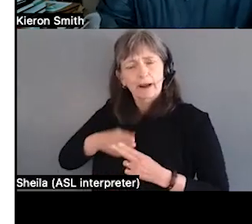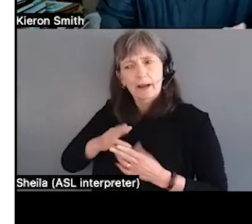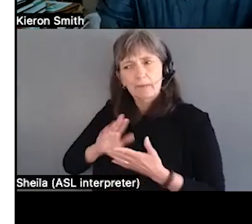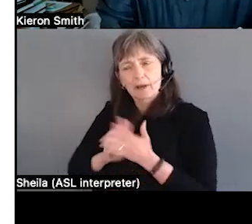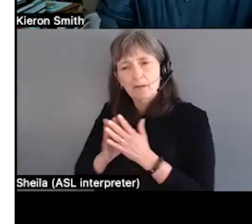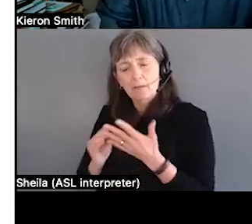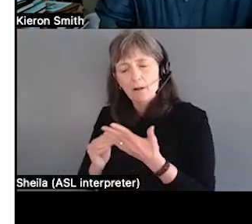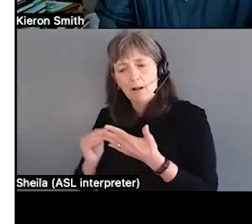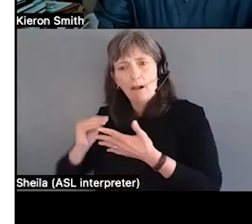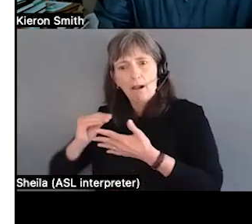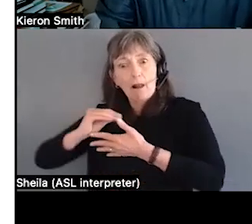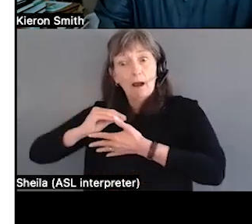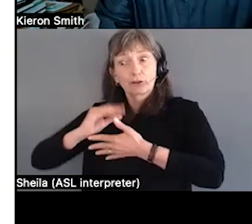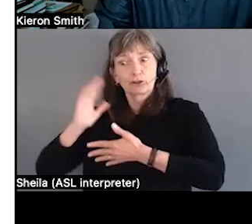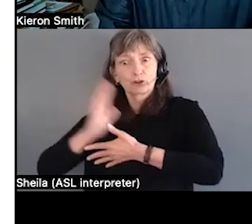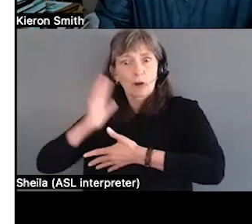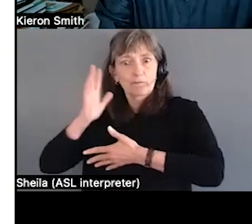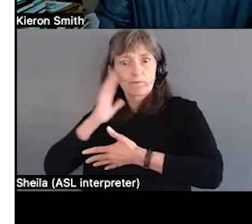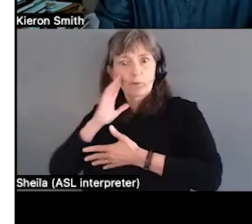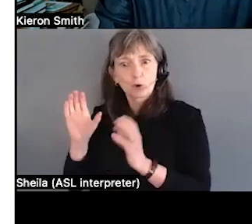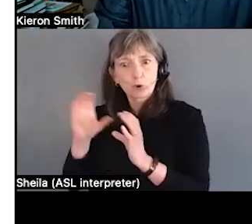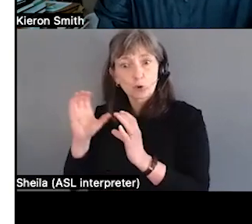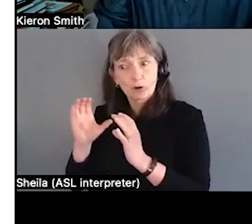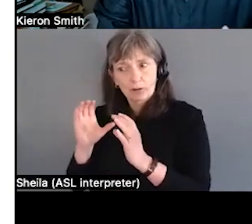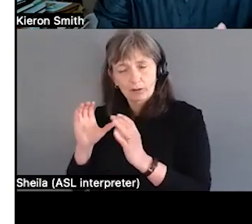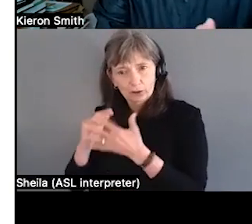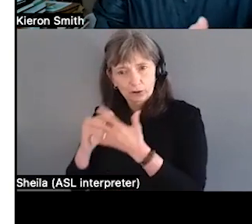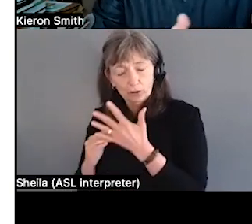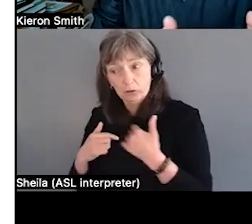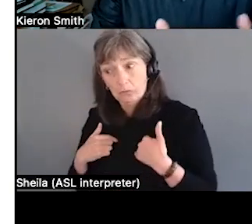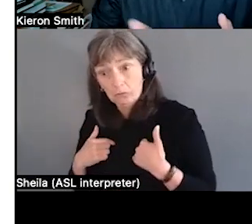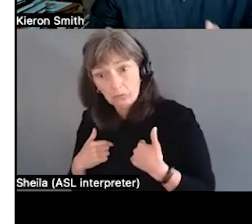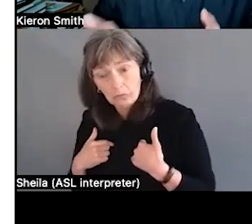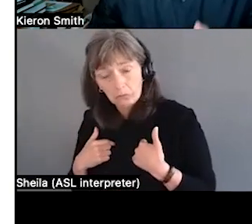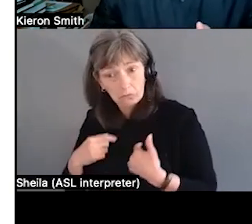of...it was just a happy spin-off. We weren't expecting it. Was that the data was different,